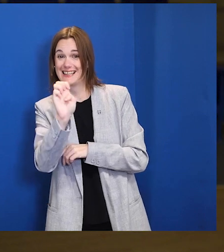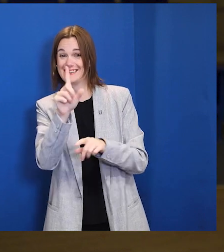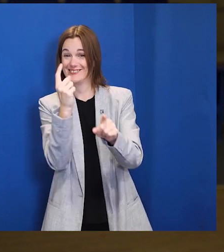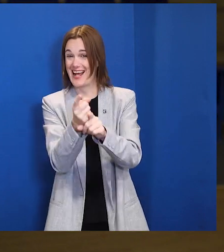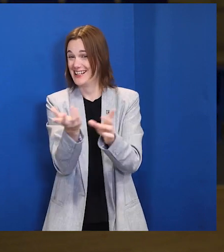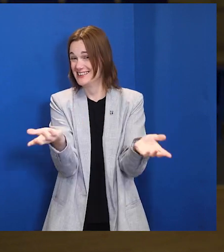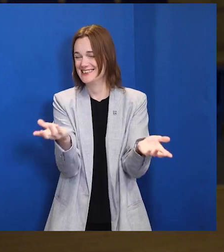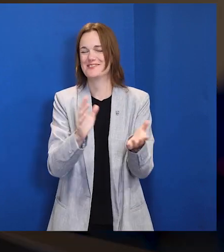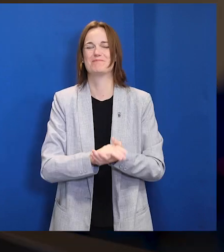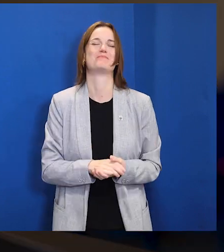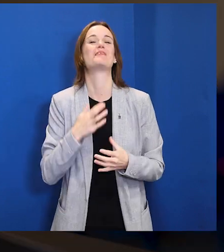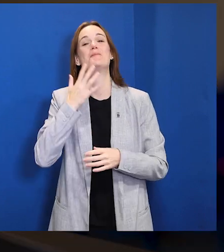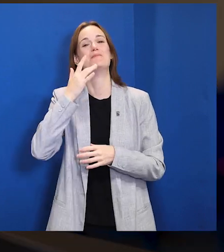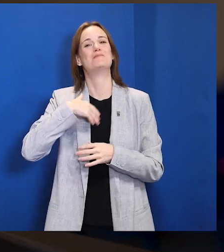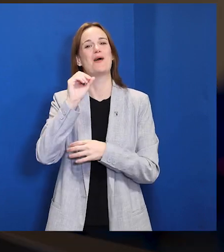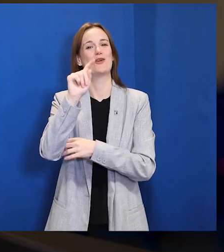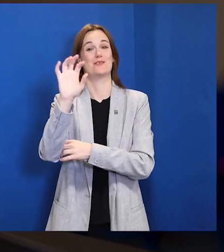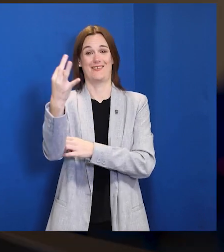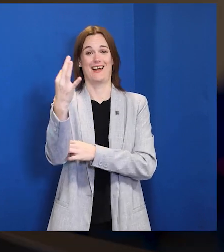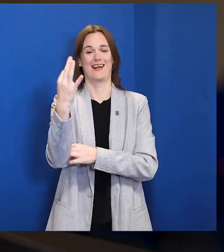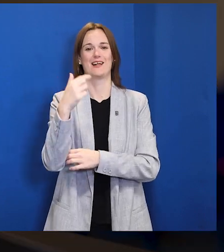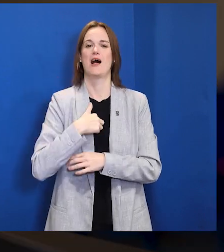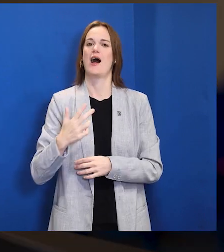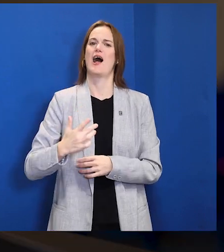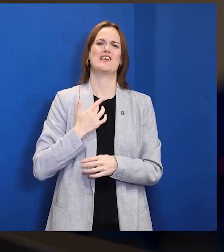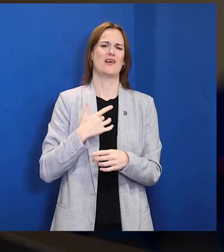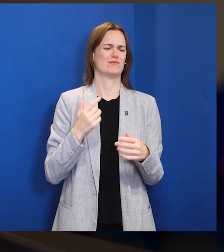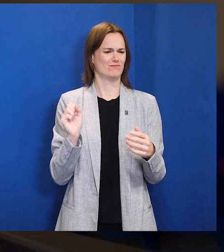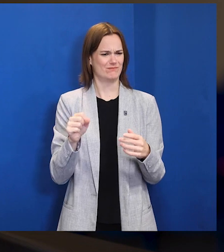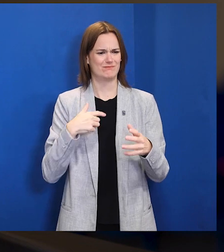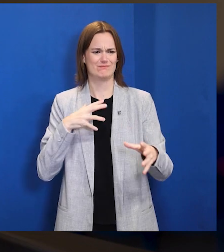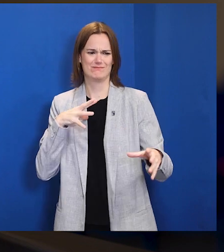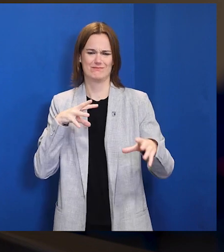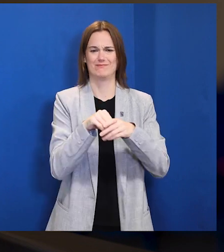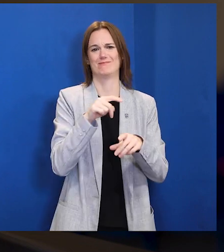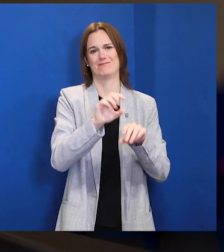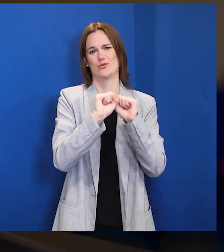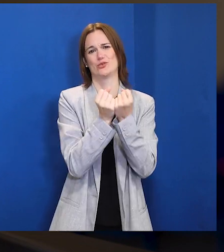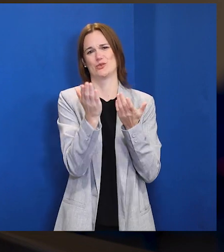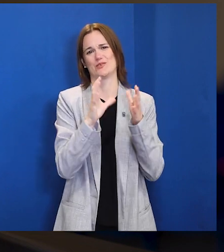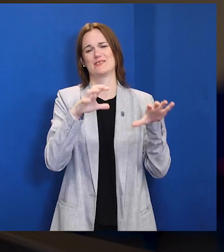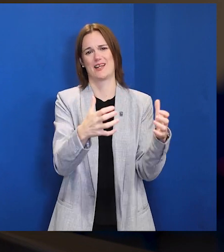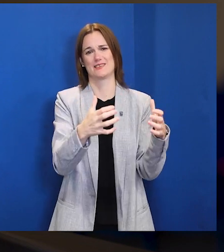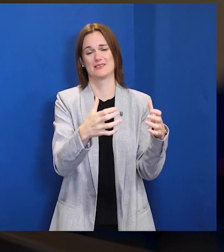Right Raylene? So on my birthday, October 9th, was the day I felt I belong to the NSCC